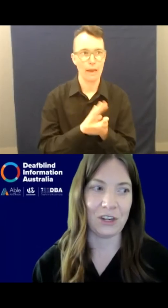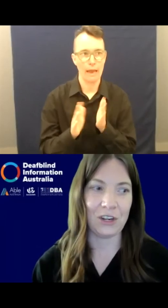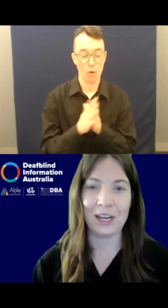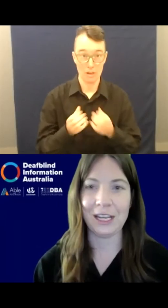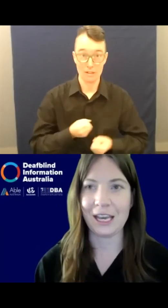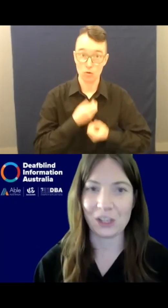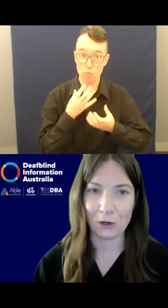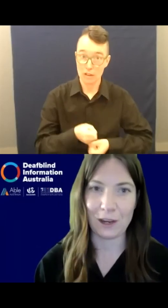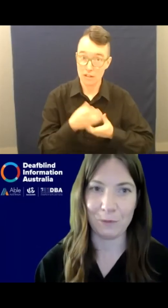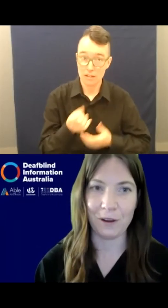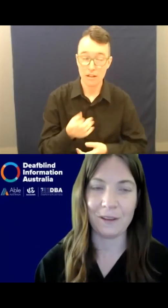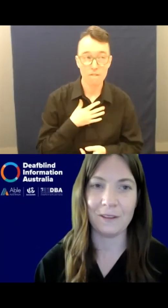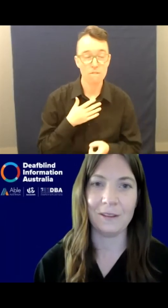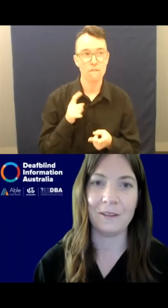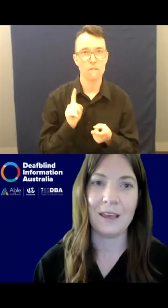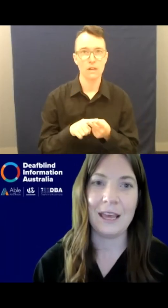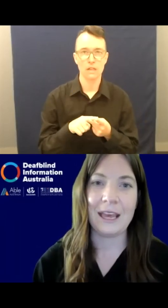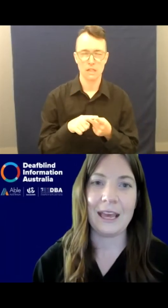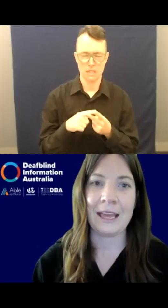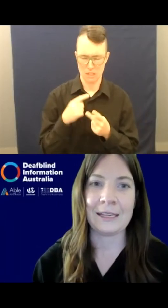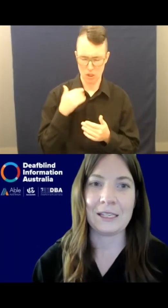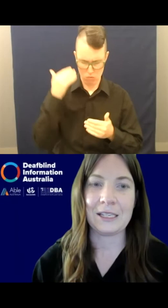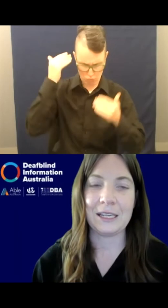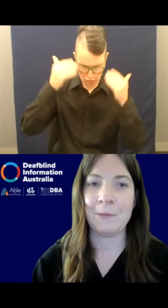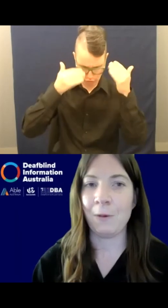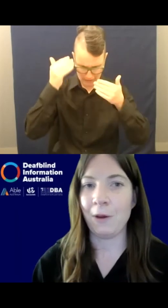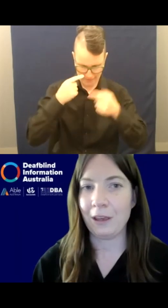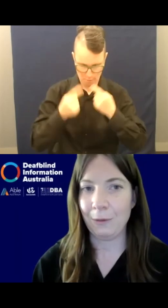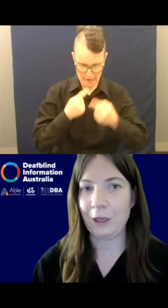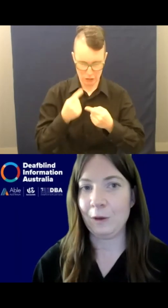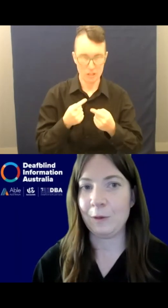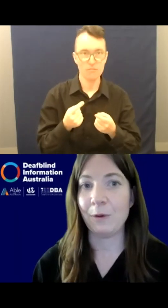and engage in creative processes. And in my work working with people